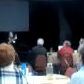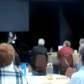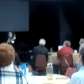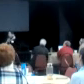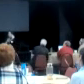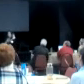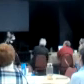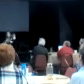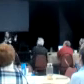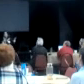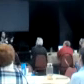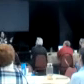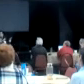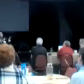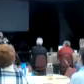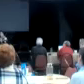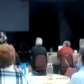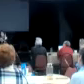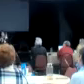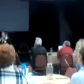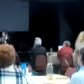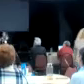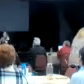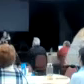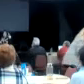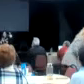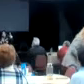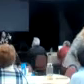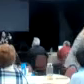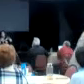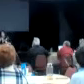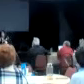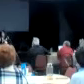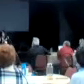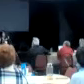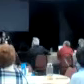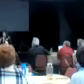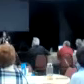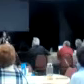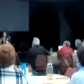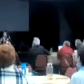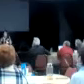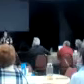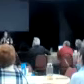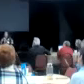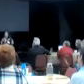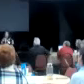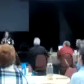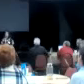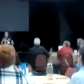describe it. So maybe not. This one is really kind of hard to see. All right. Good. So as we're learning